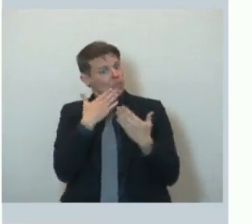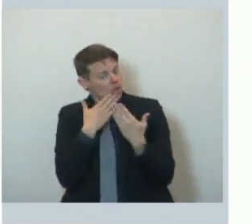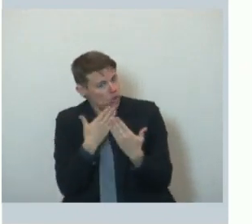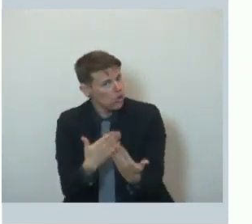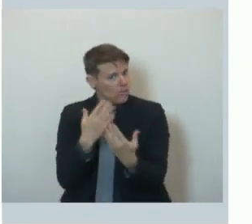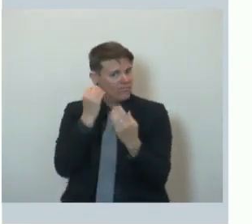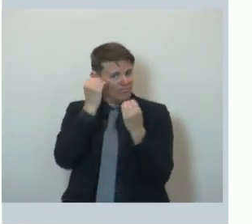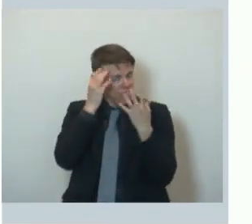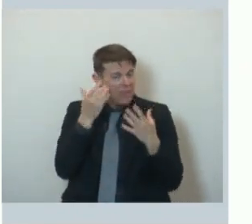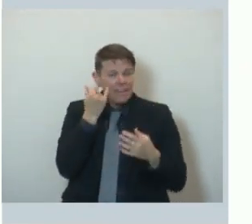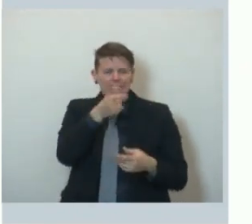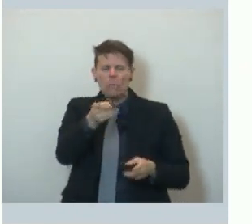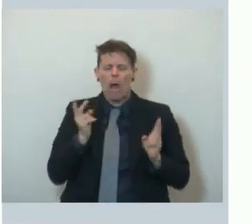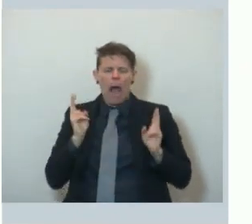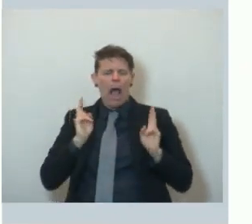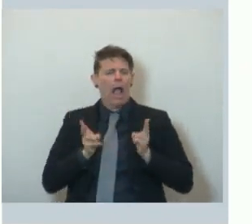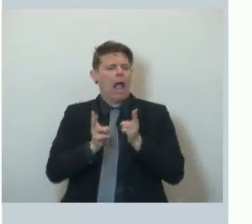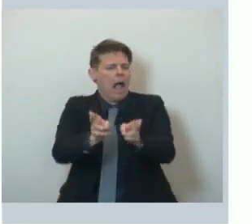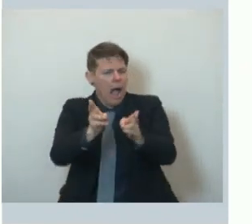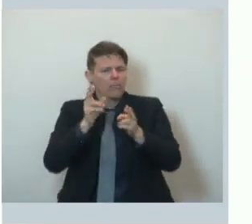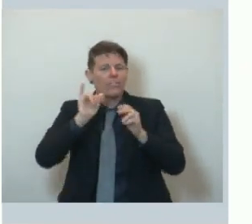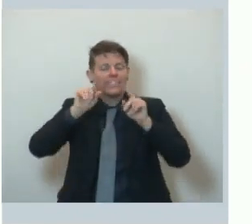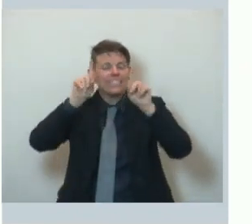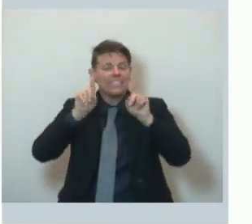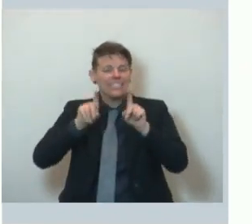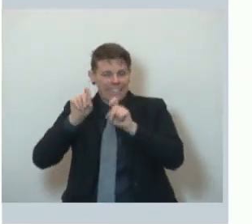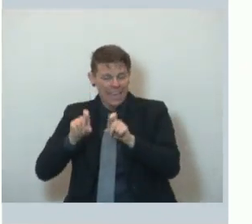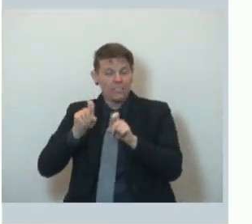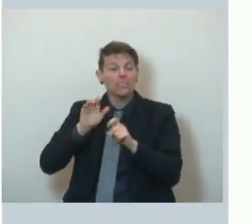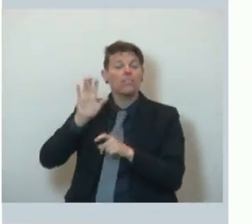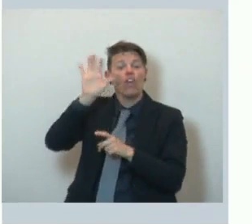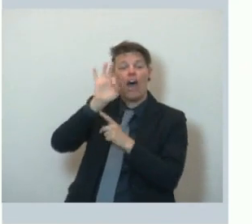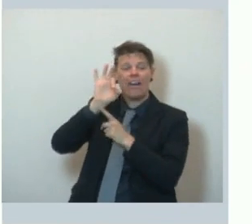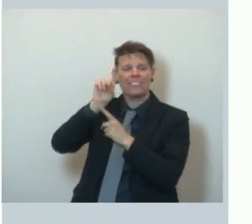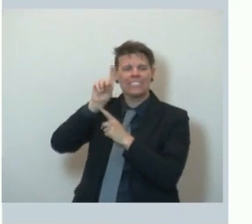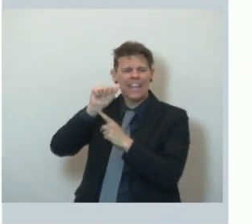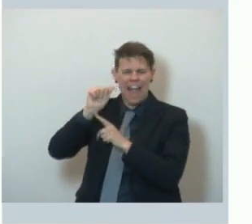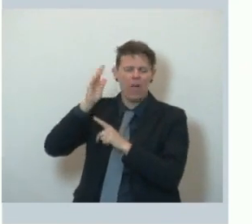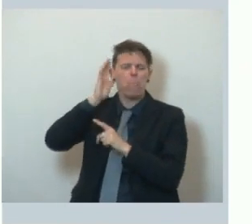IT’S IT’S THERE’S A LOT OF VALUABLE INFORMATION IN HERE BECAUSE OF THE RUSH TO DO TESTING.